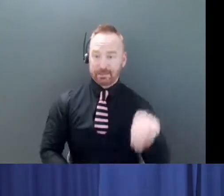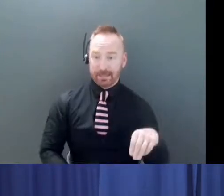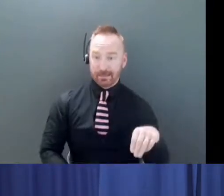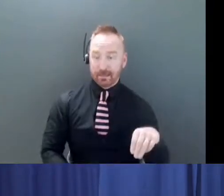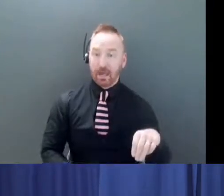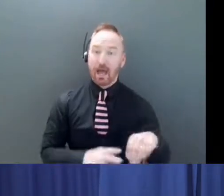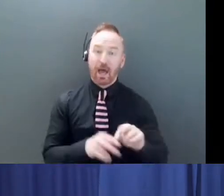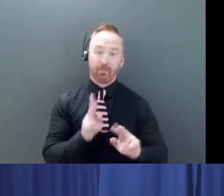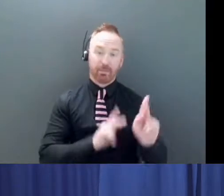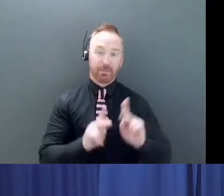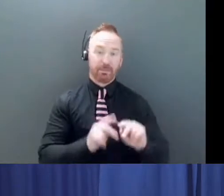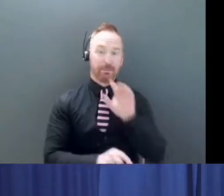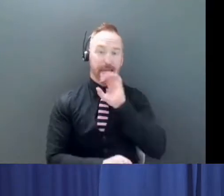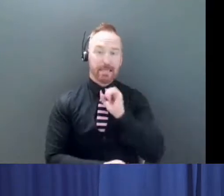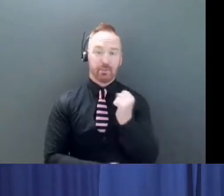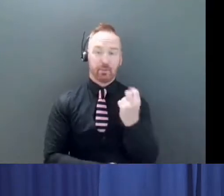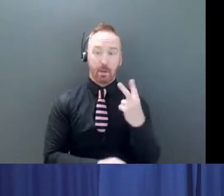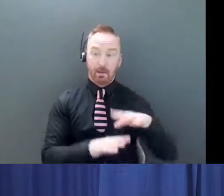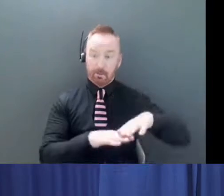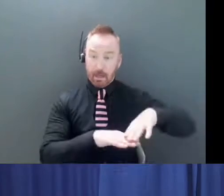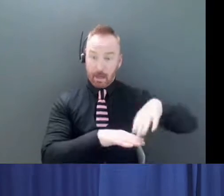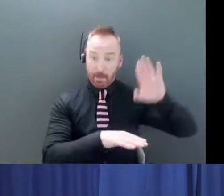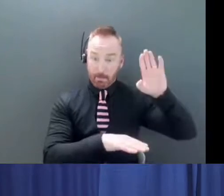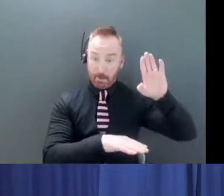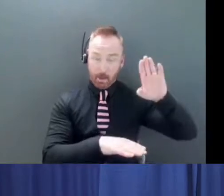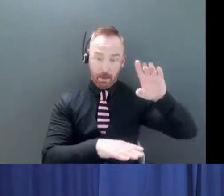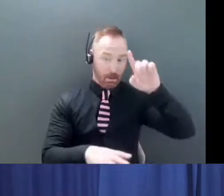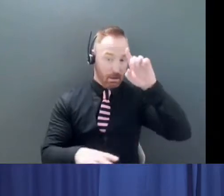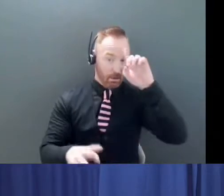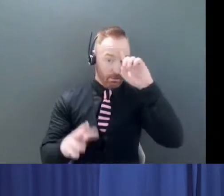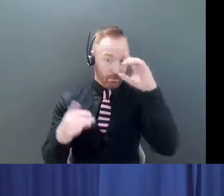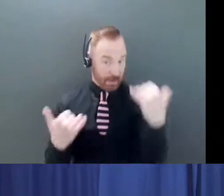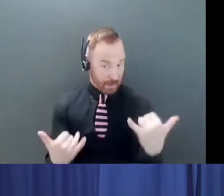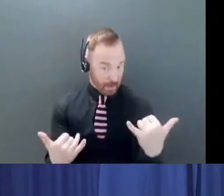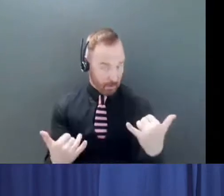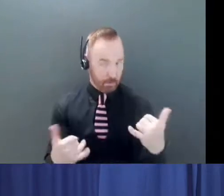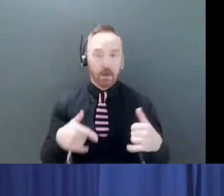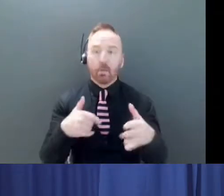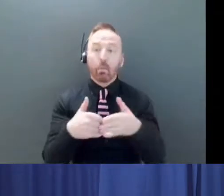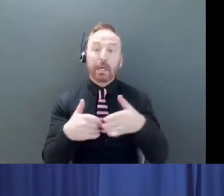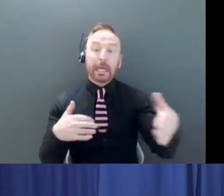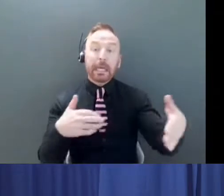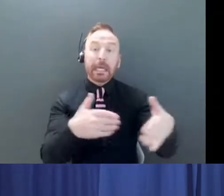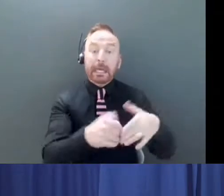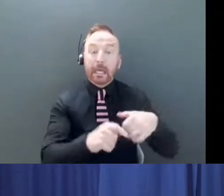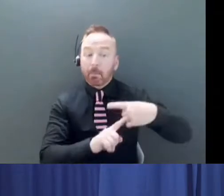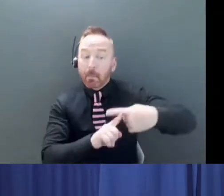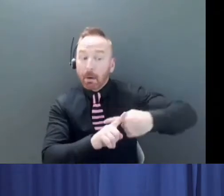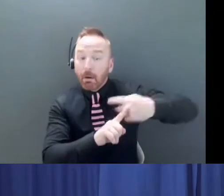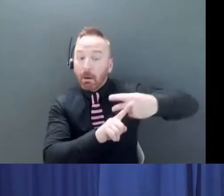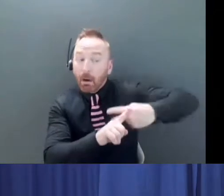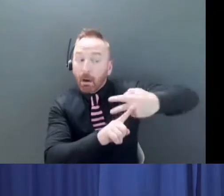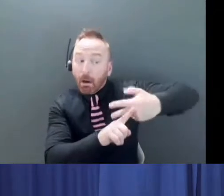For the time being we will be taking a more cautious approach. Caution must be taken for those